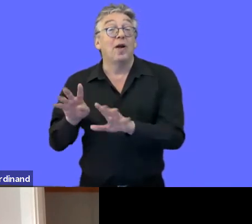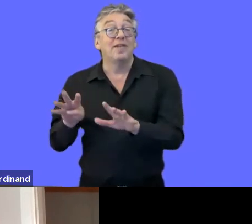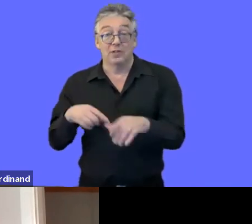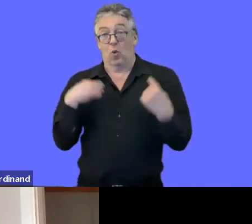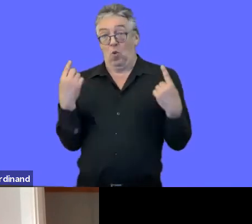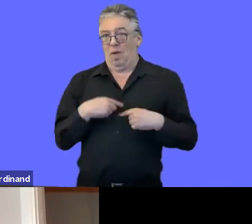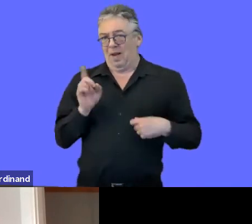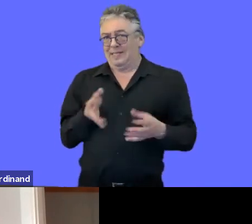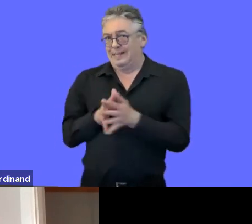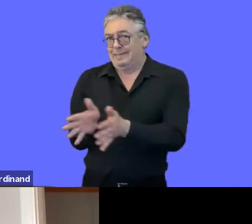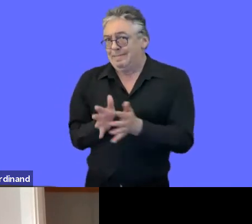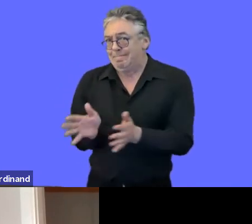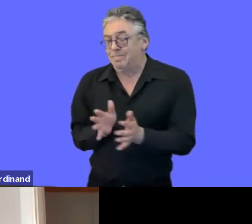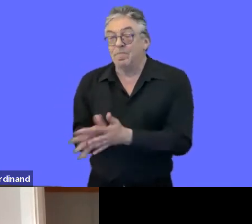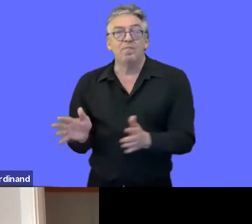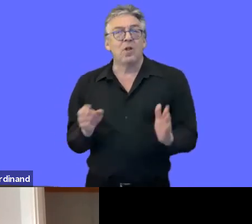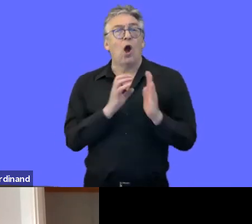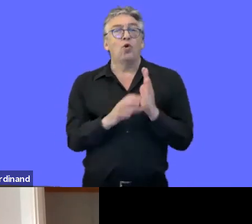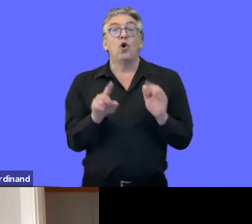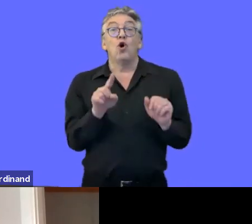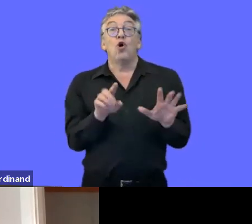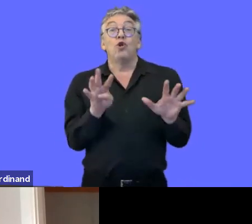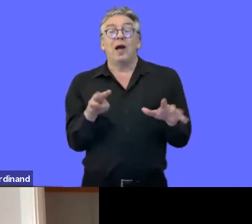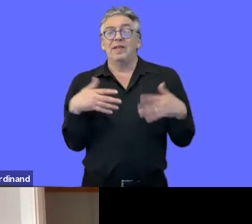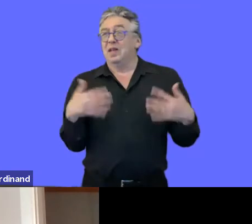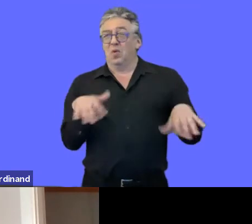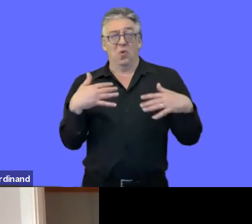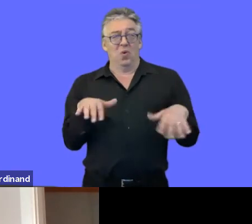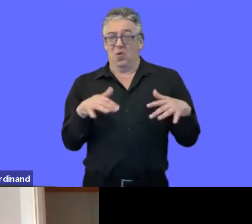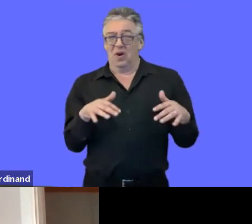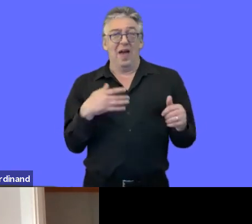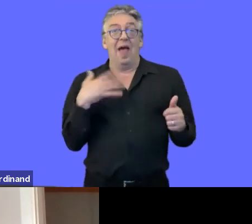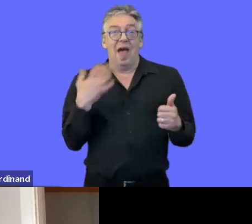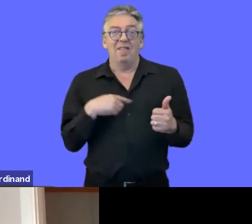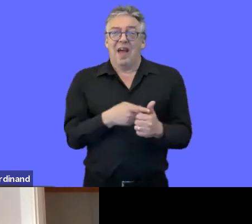because this article contains elements on social and cultural rights